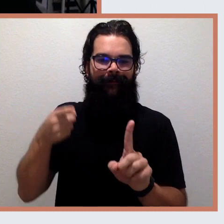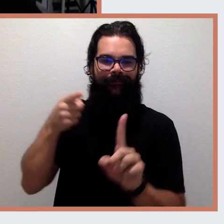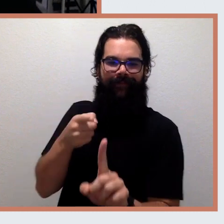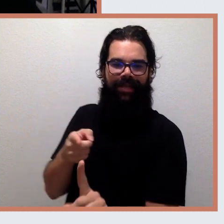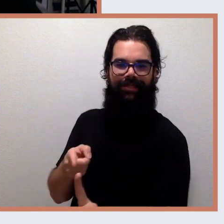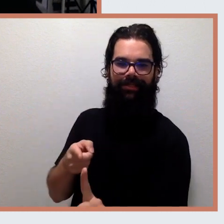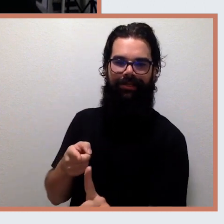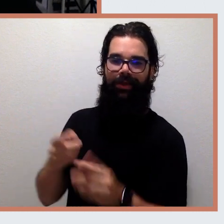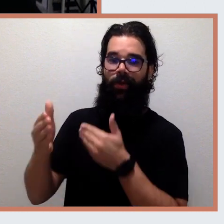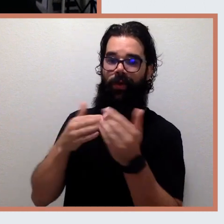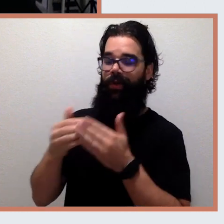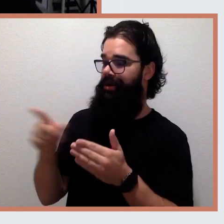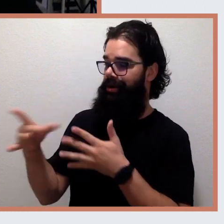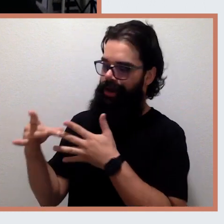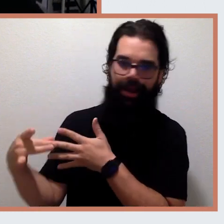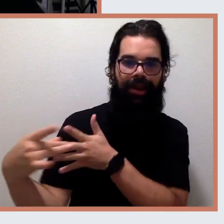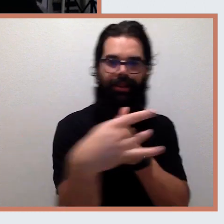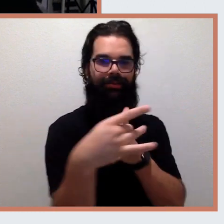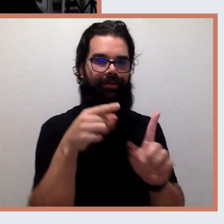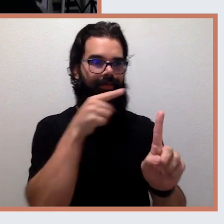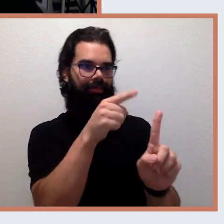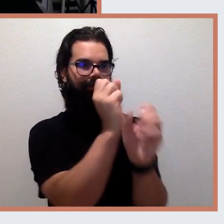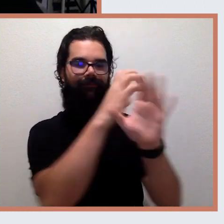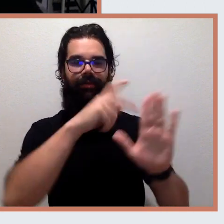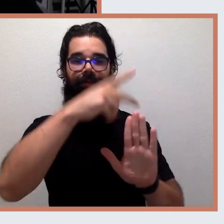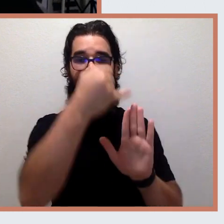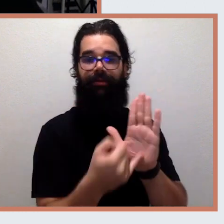I learned about a world that I'm not too well-versed in,